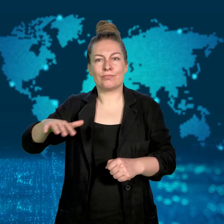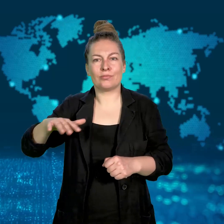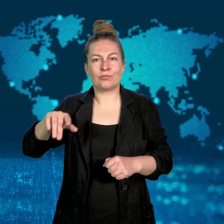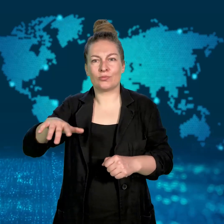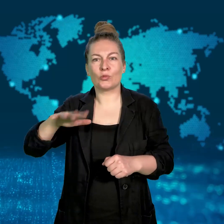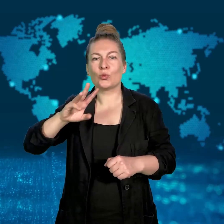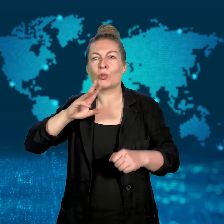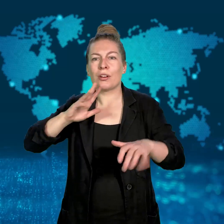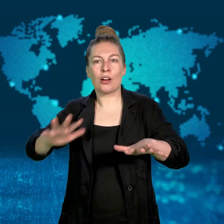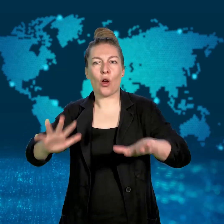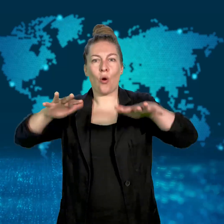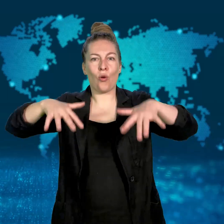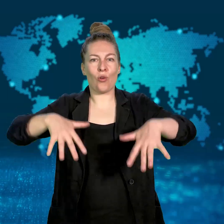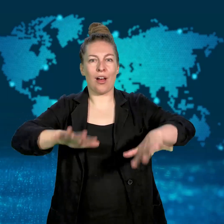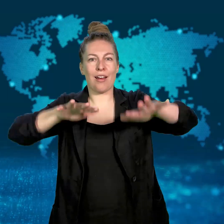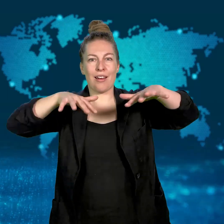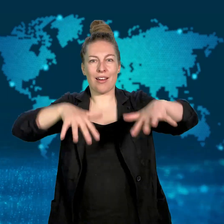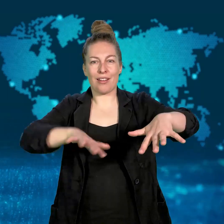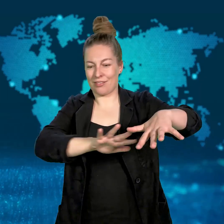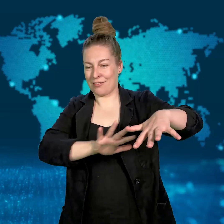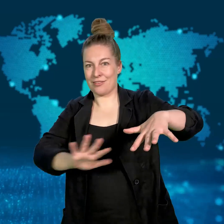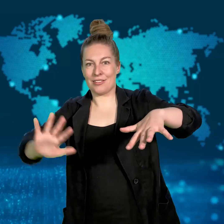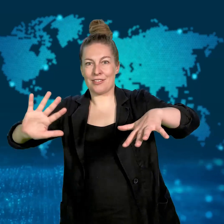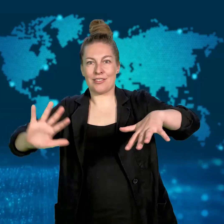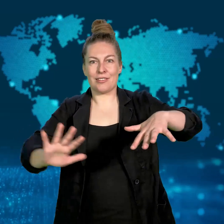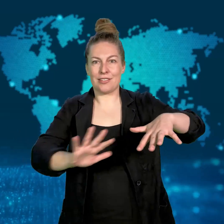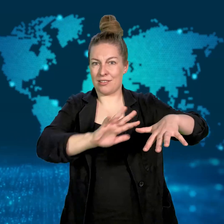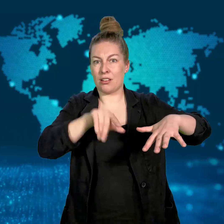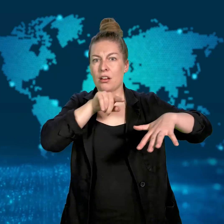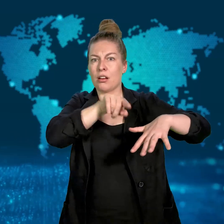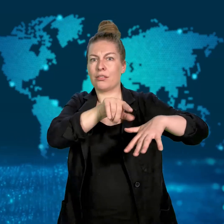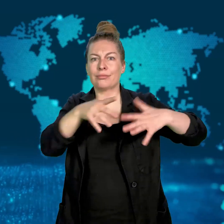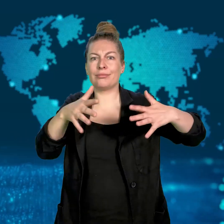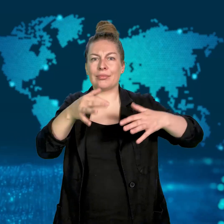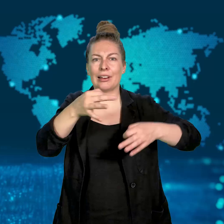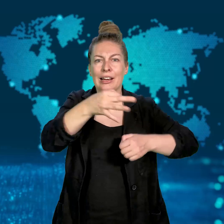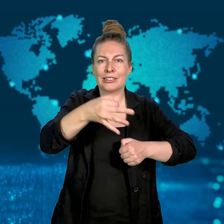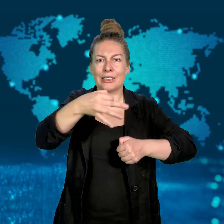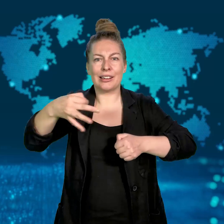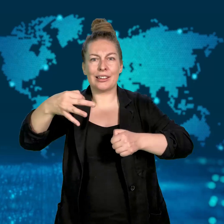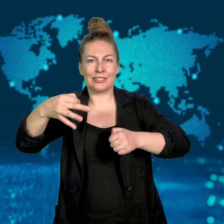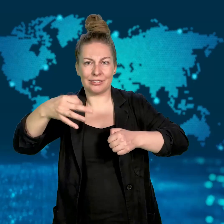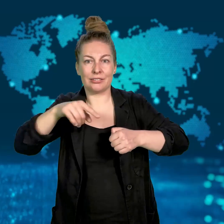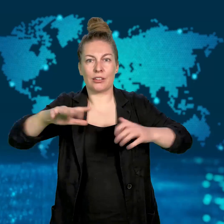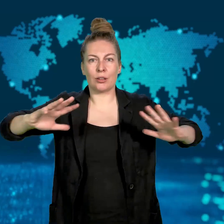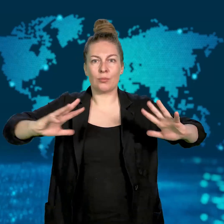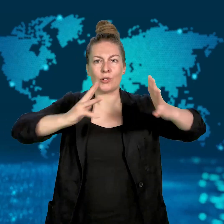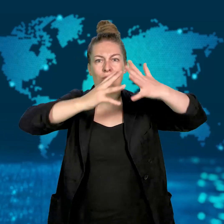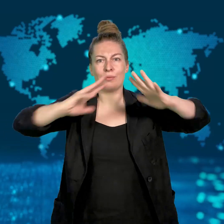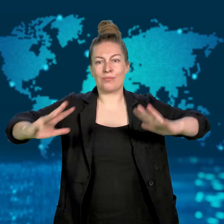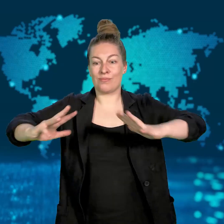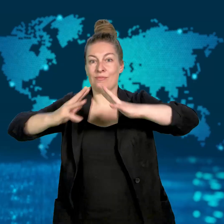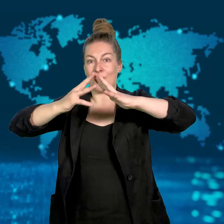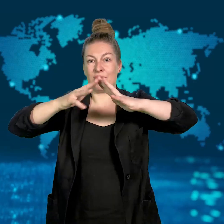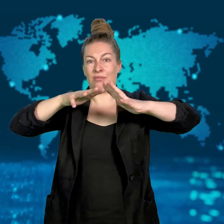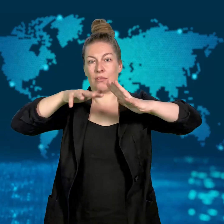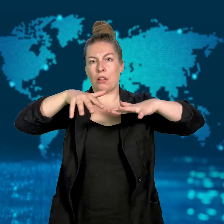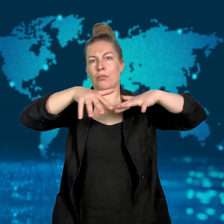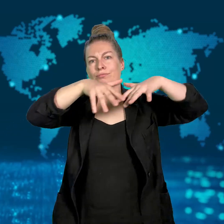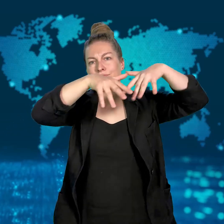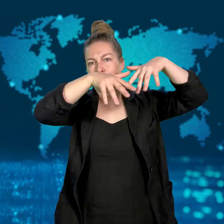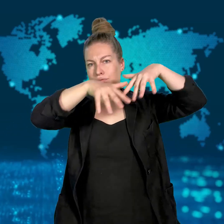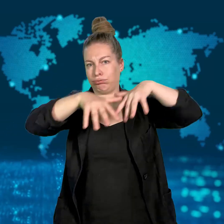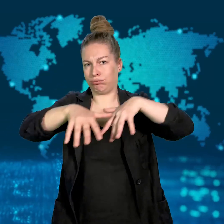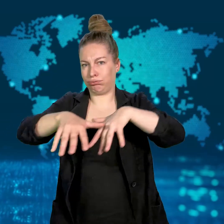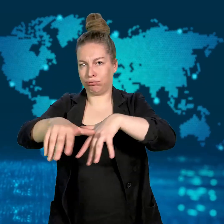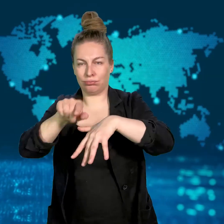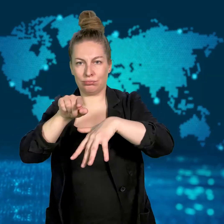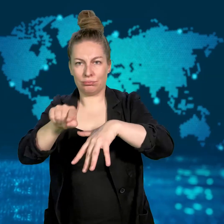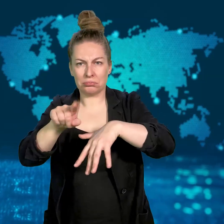Determining the number of people is difficult because of the village's remote location.